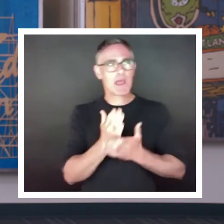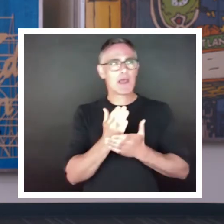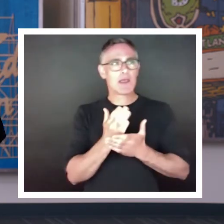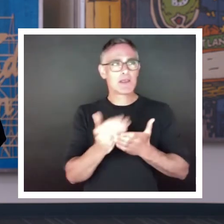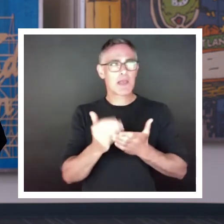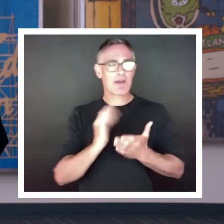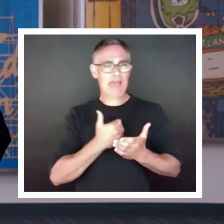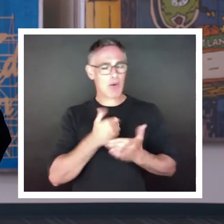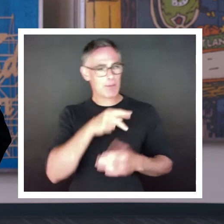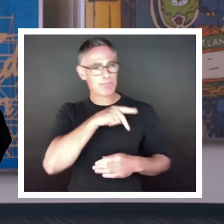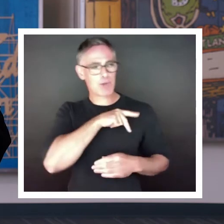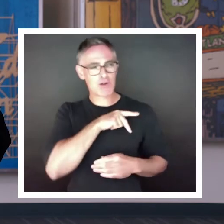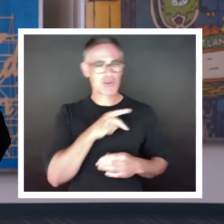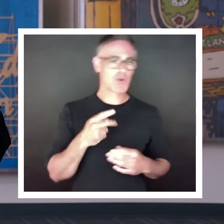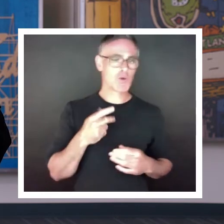and the need to be right."